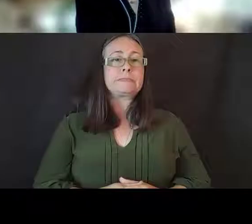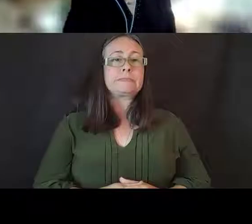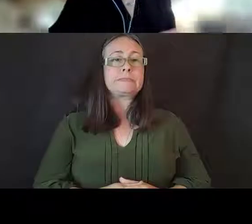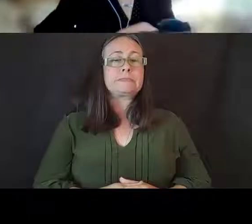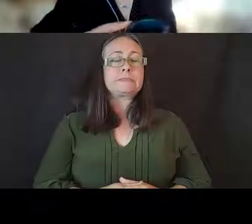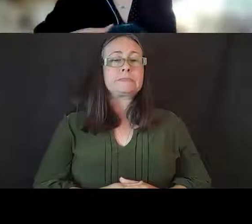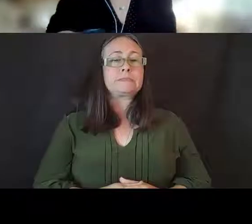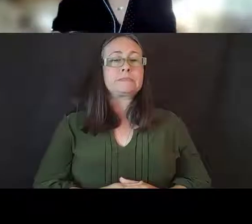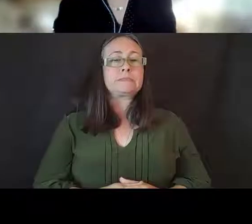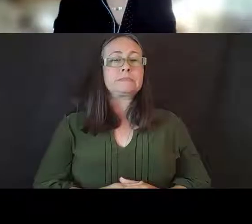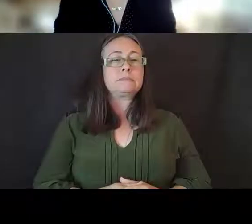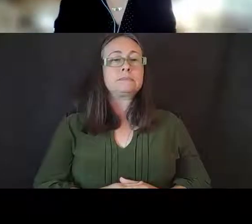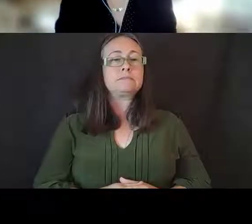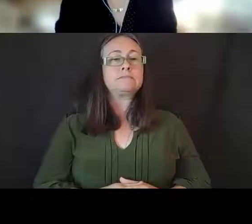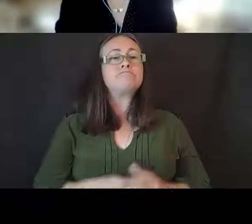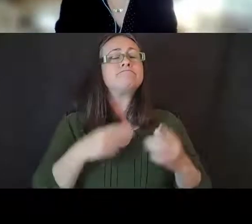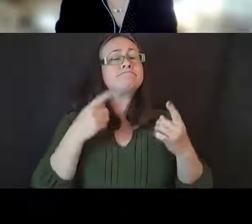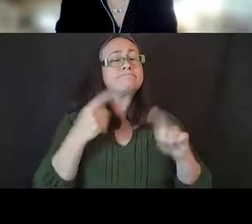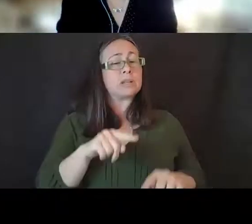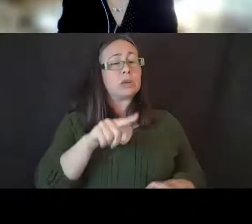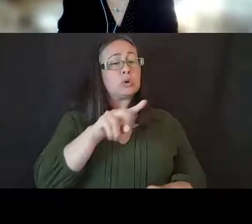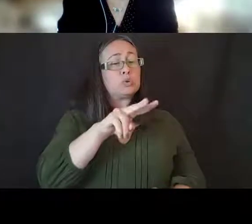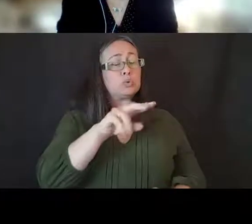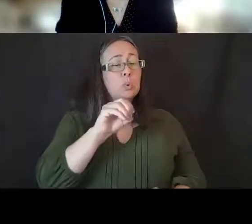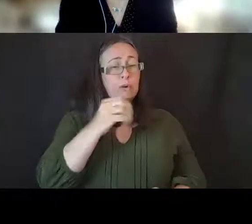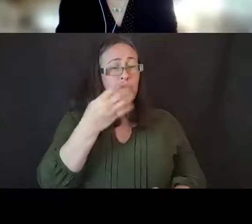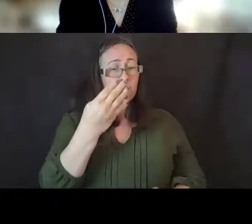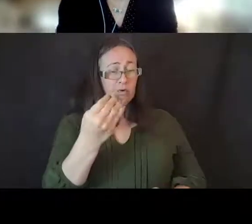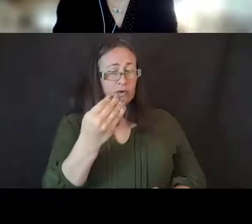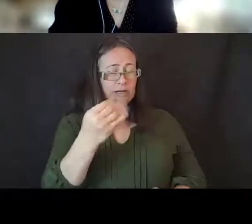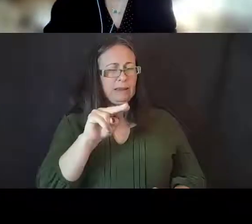Now ... So in 2014, NIH published a couple of papers.